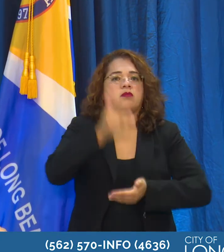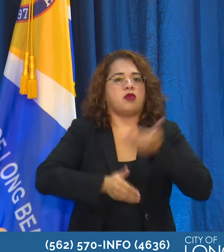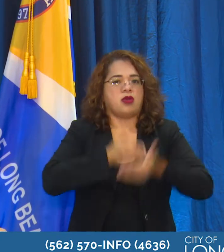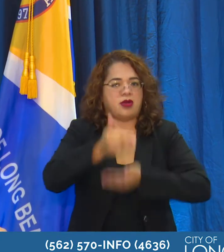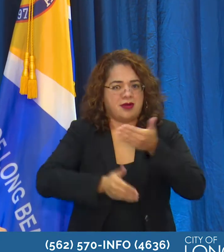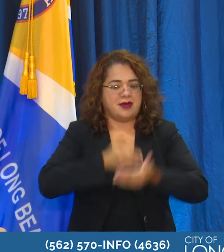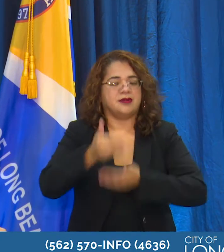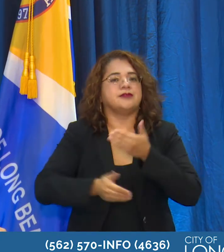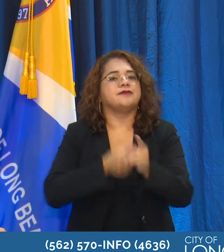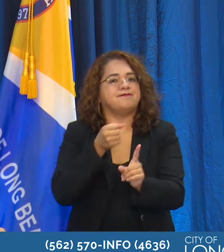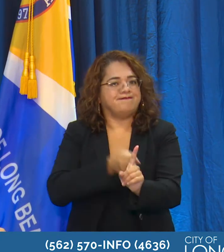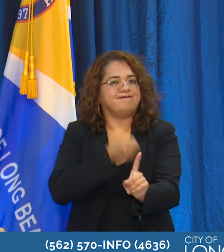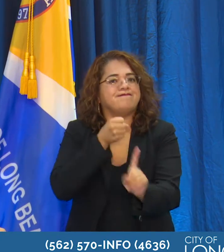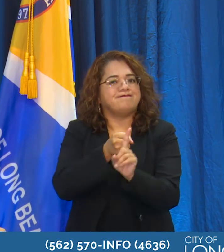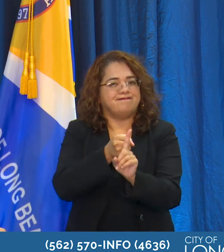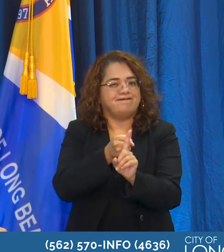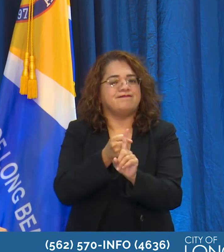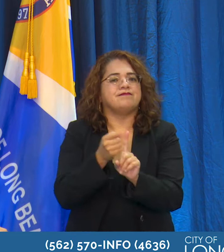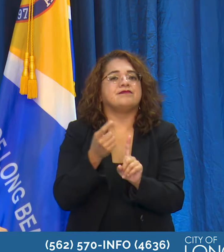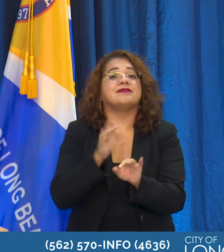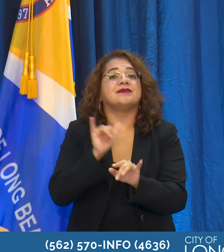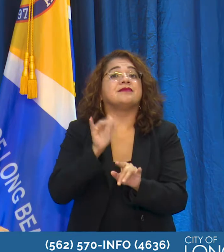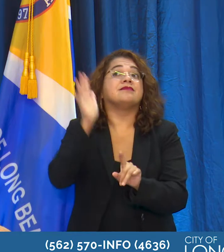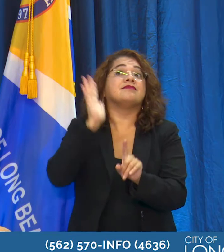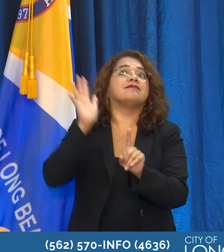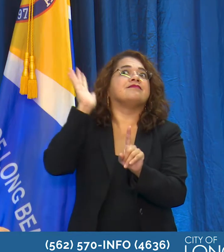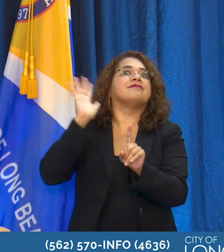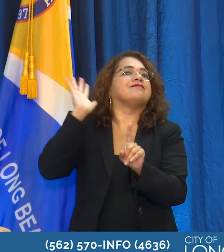is impacted because of COVID-19.